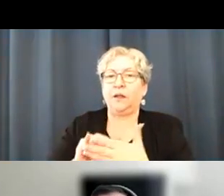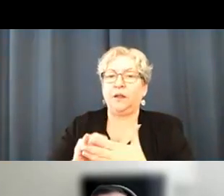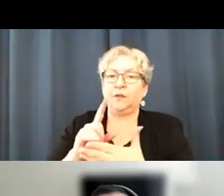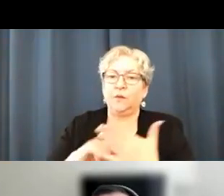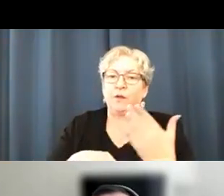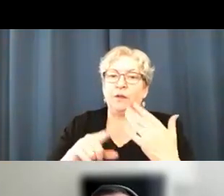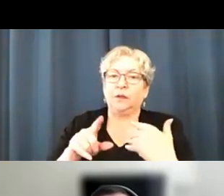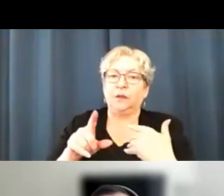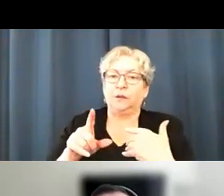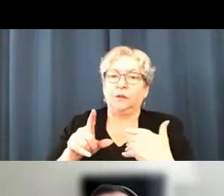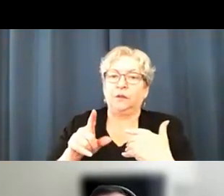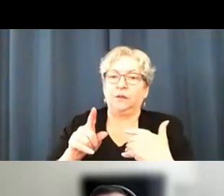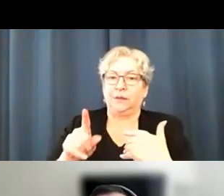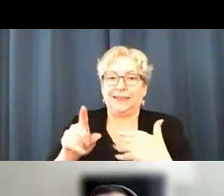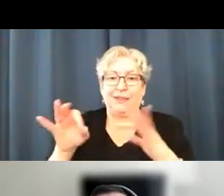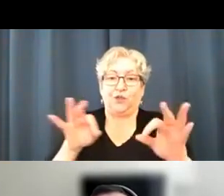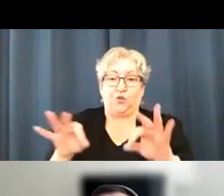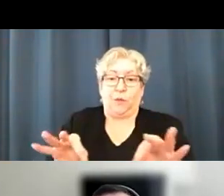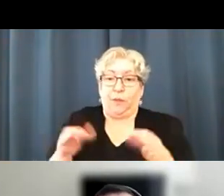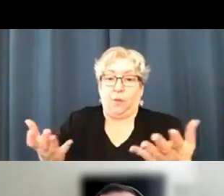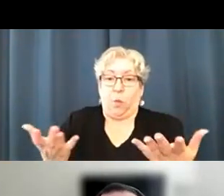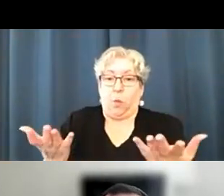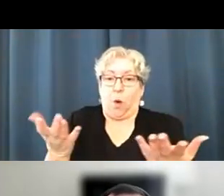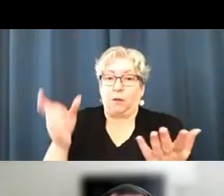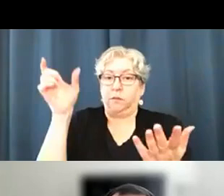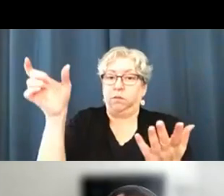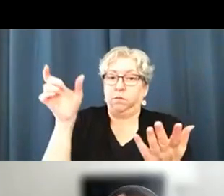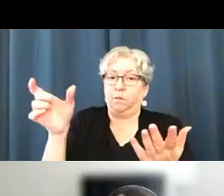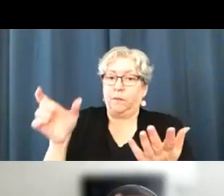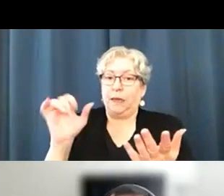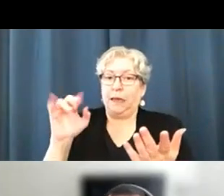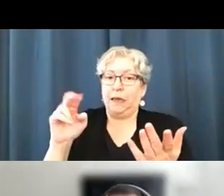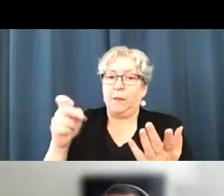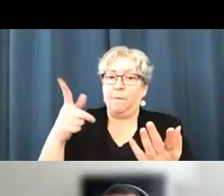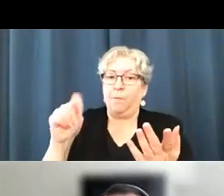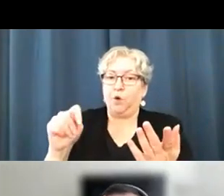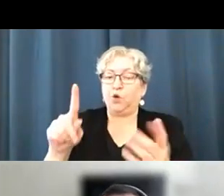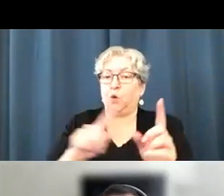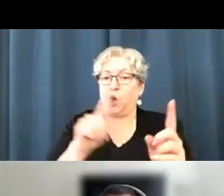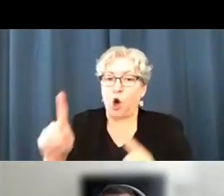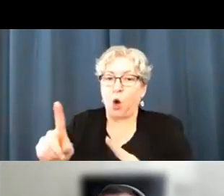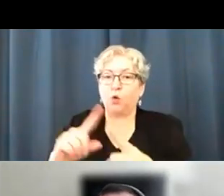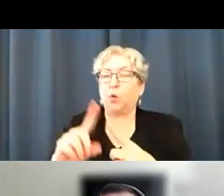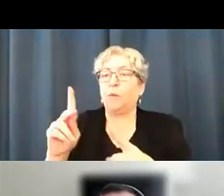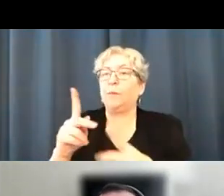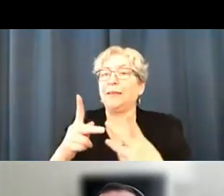is just describing what that input field is. A problem would be you go to an edit text or an input field and it just says input field